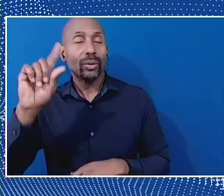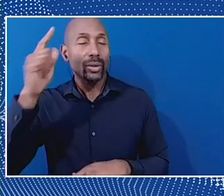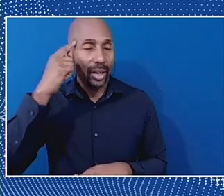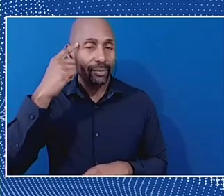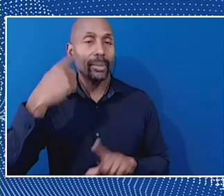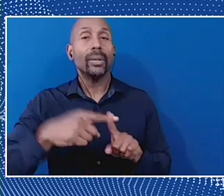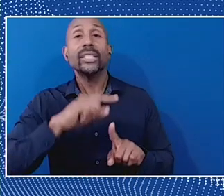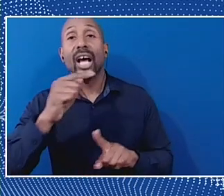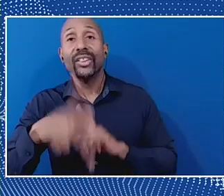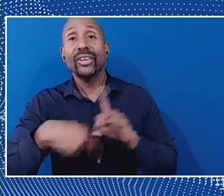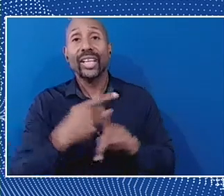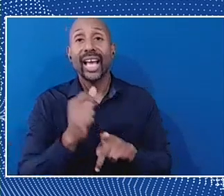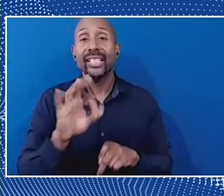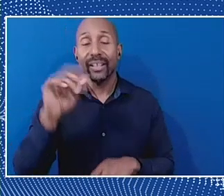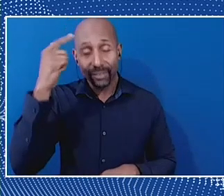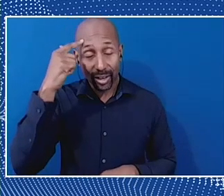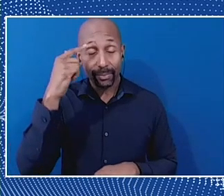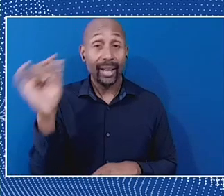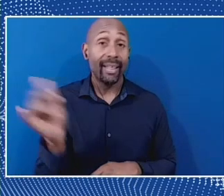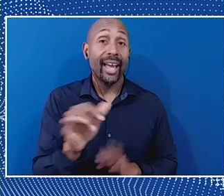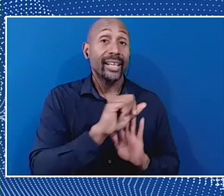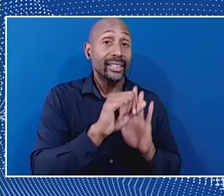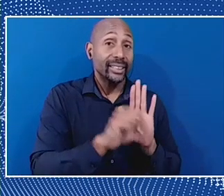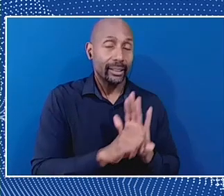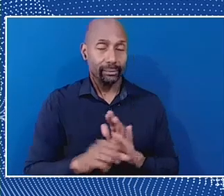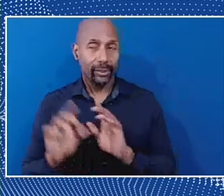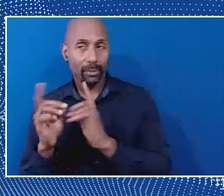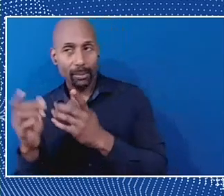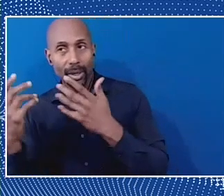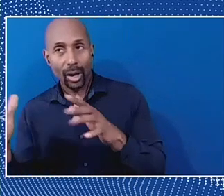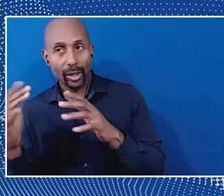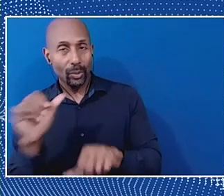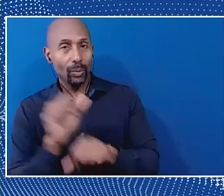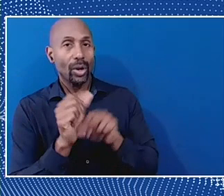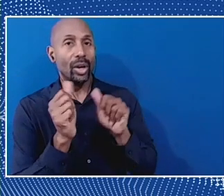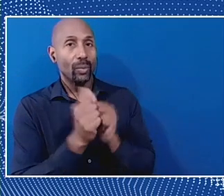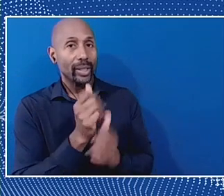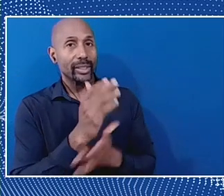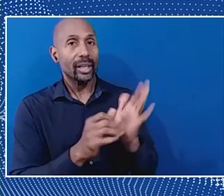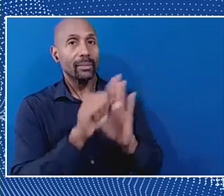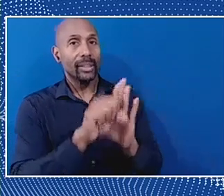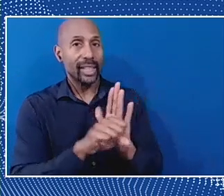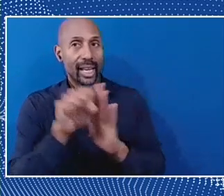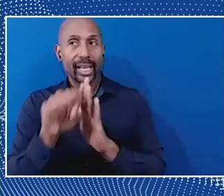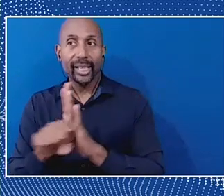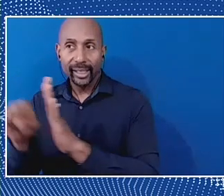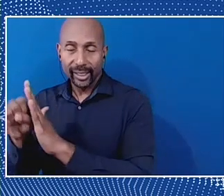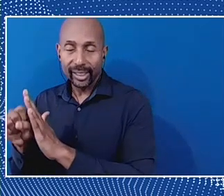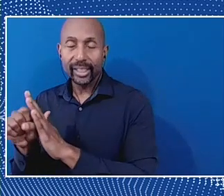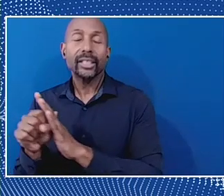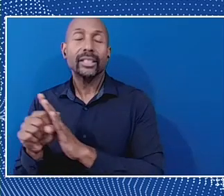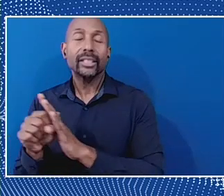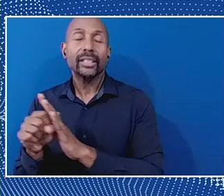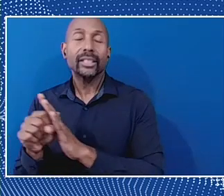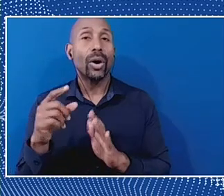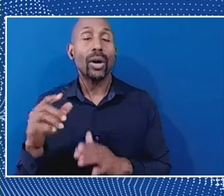with some state governments on some data matching. So if we're going to reference data matching, maybe keep it broad as much